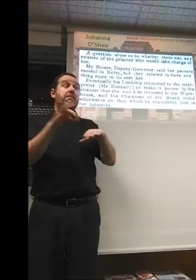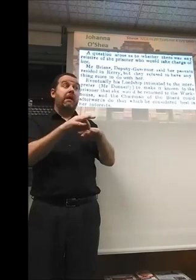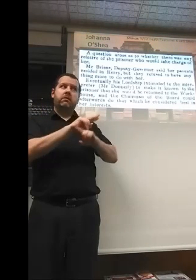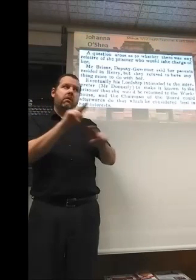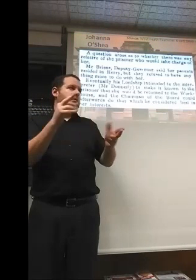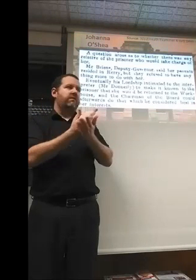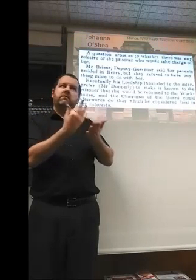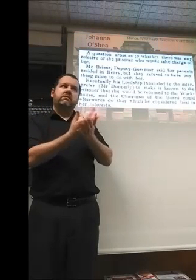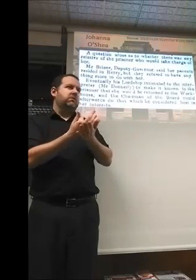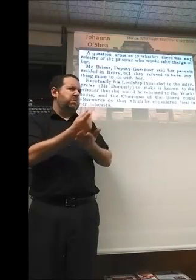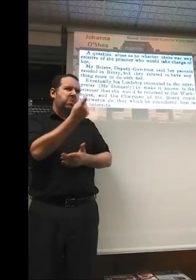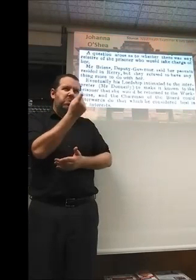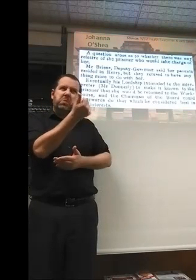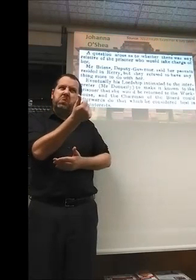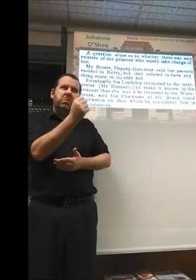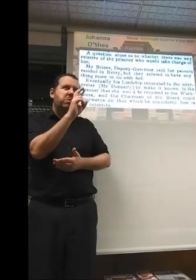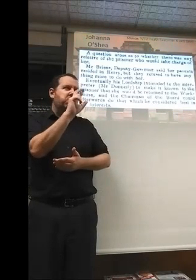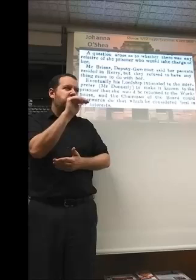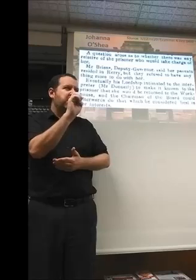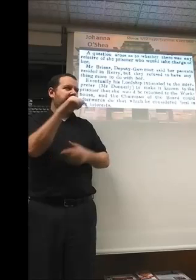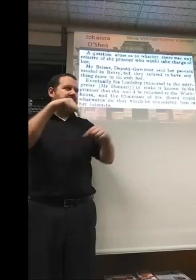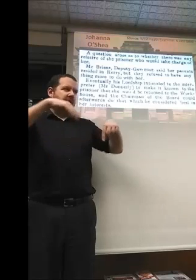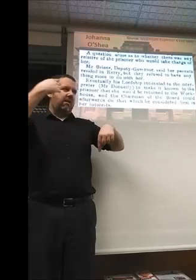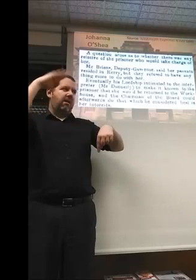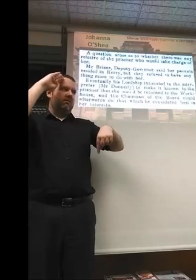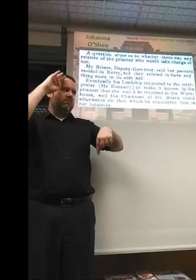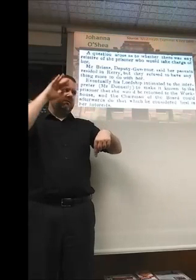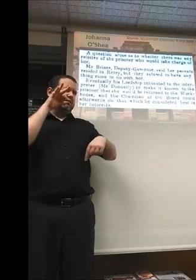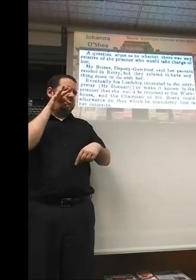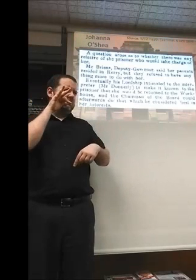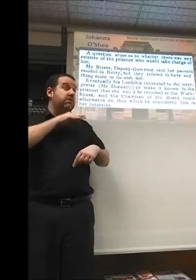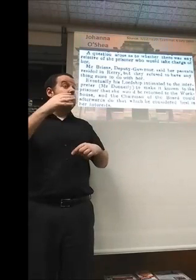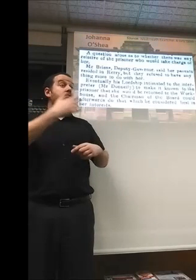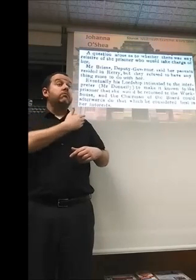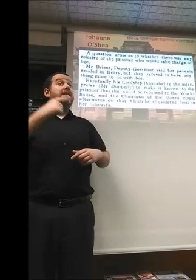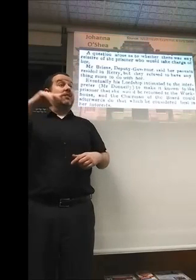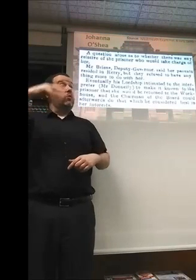Just before the trial, James was arrested in tullamore.